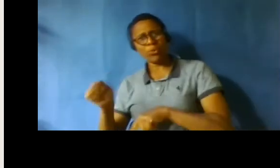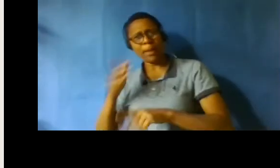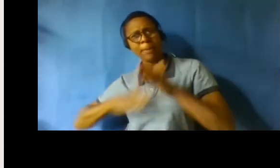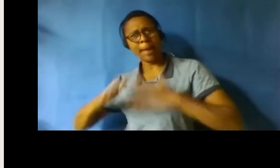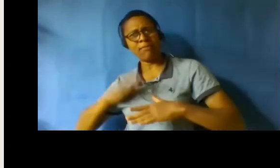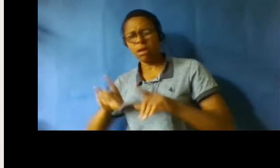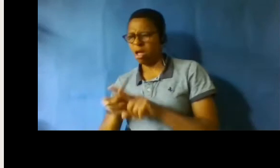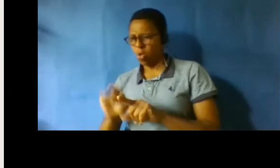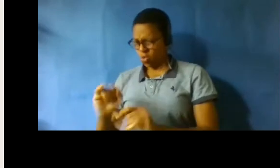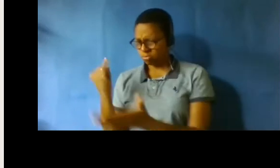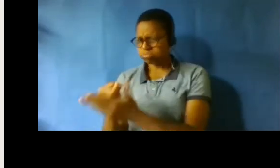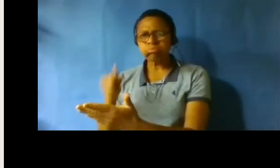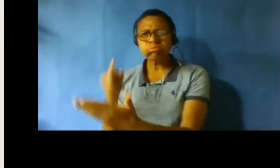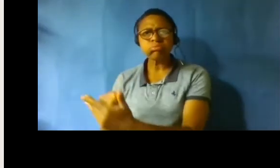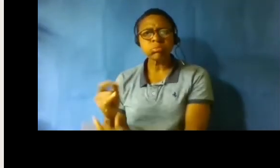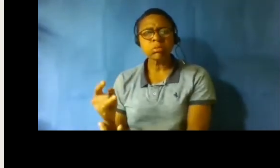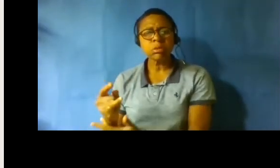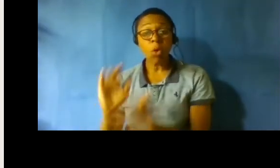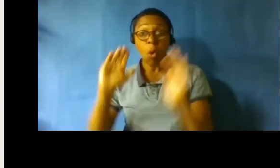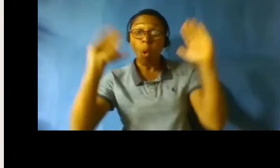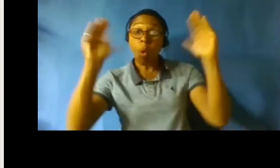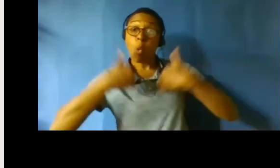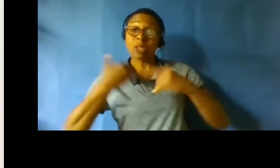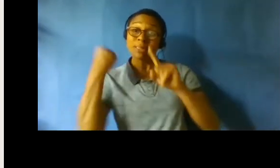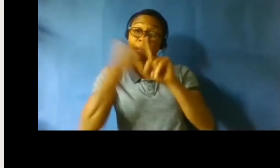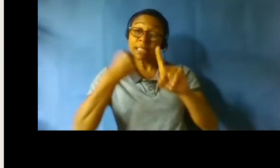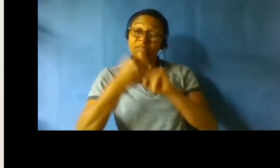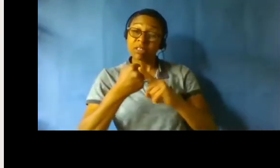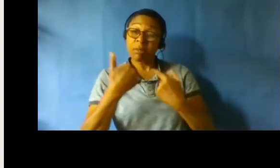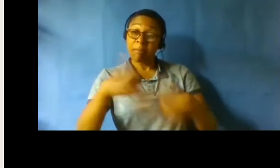described having their hands duct-taped strapped down to their chair or